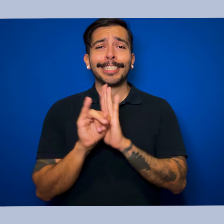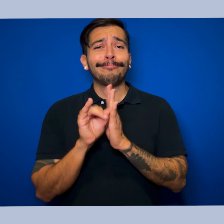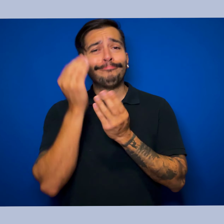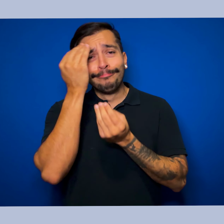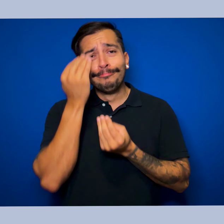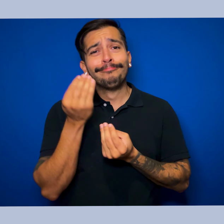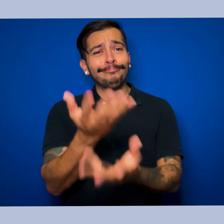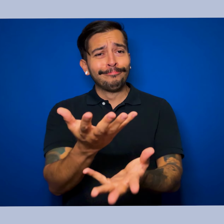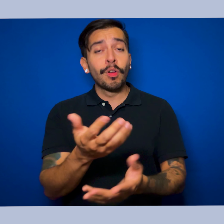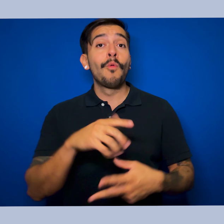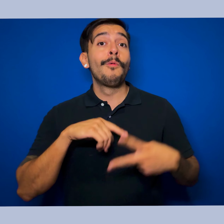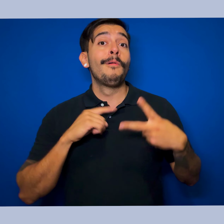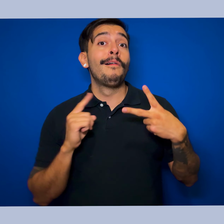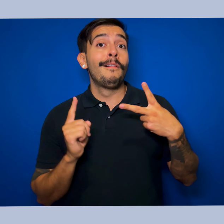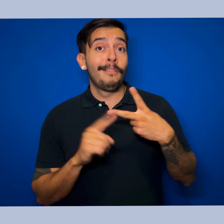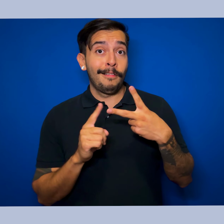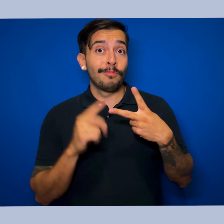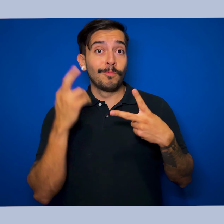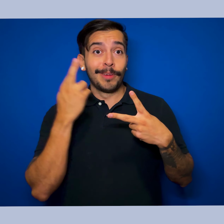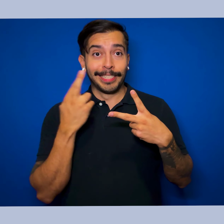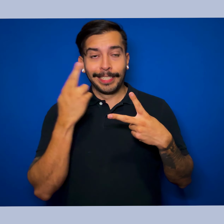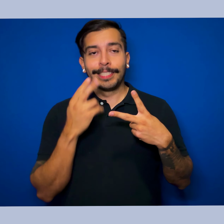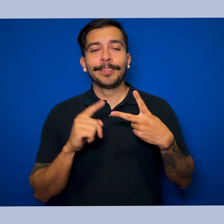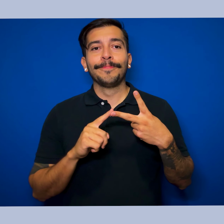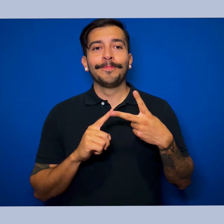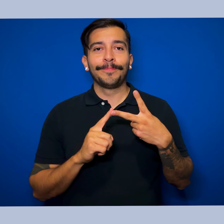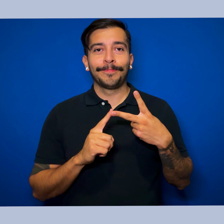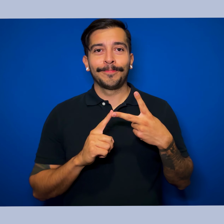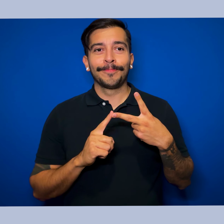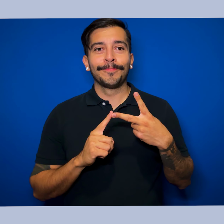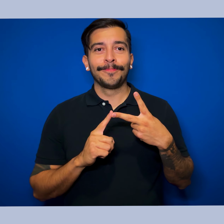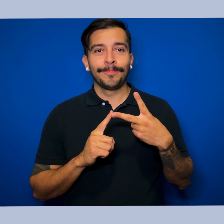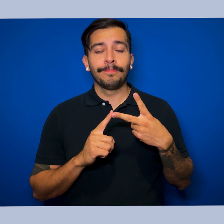this part of their identity with you. And two,